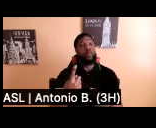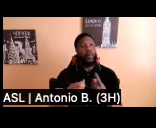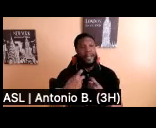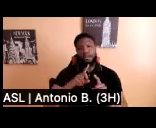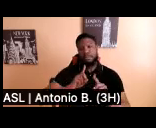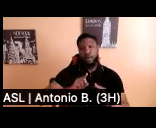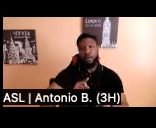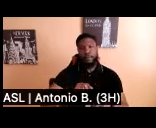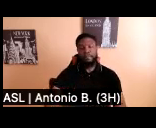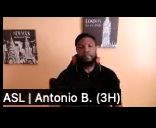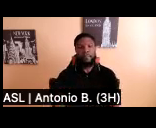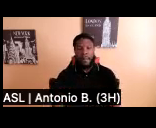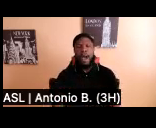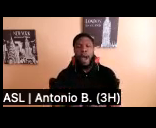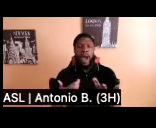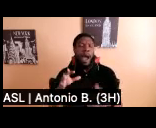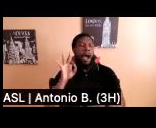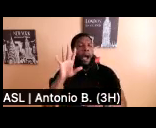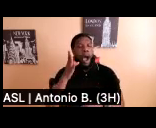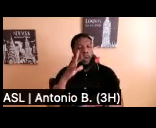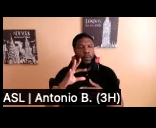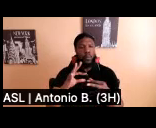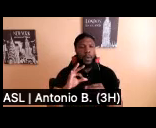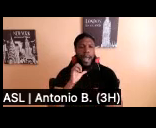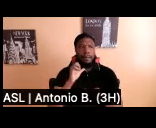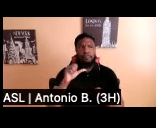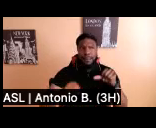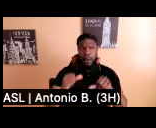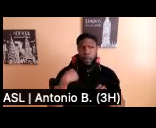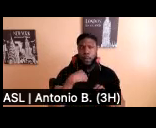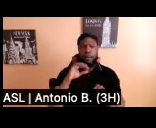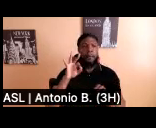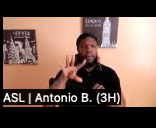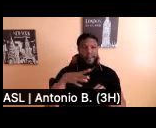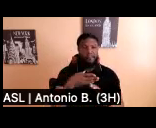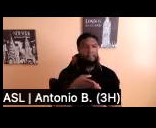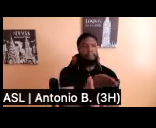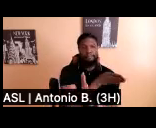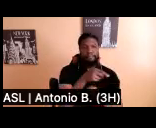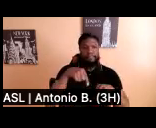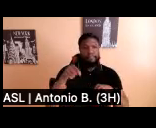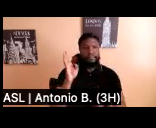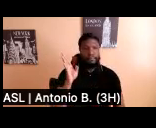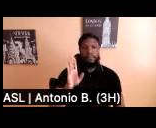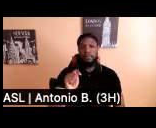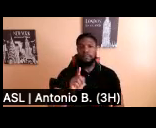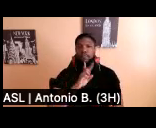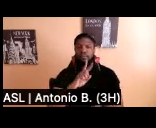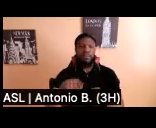I will say, though, because I don't think we said at the beginning: this service really is an extension of the principles and the philosophy of the main